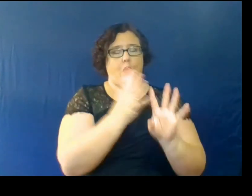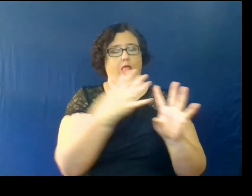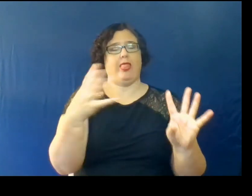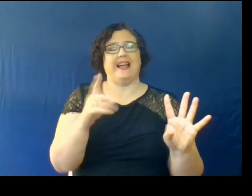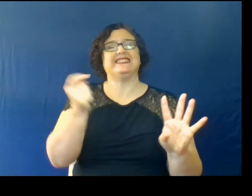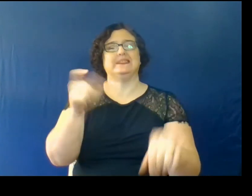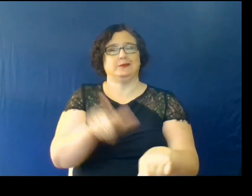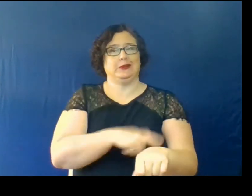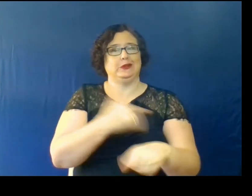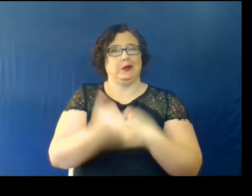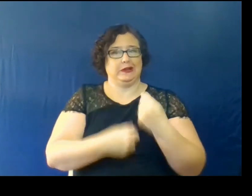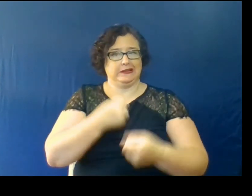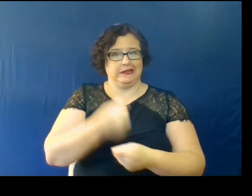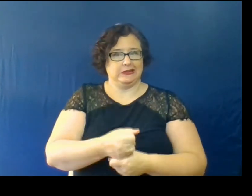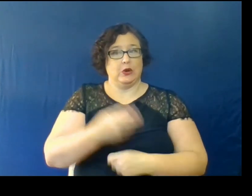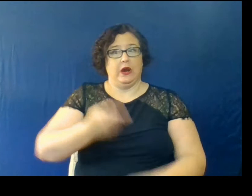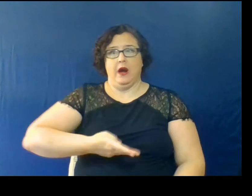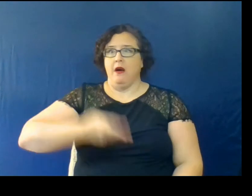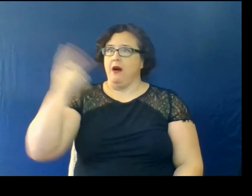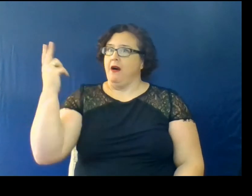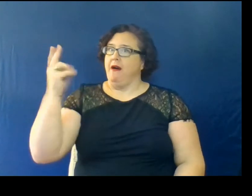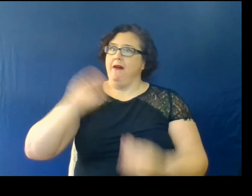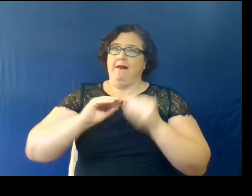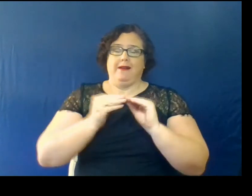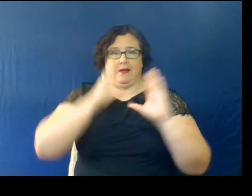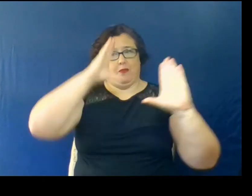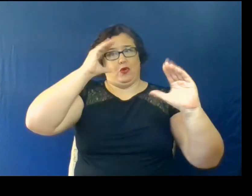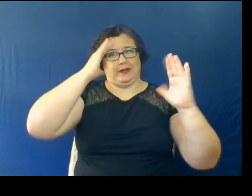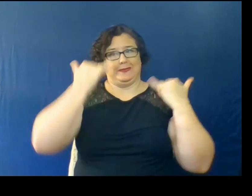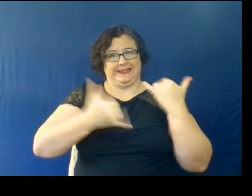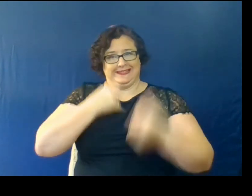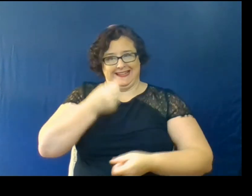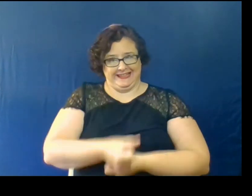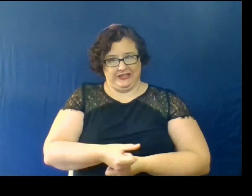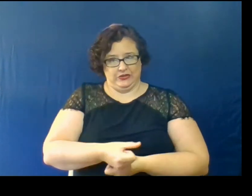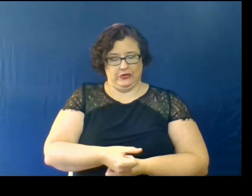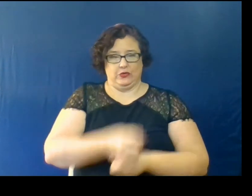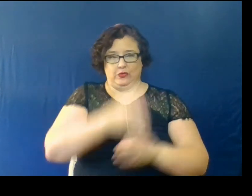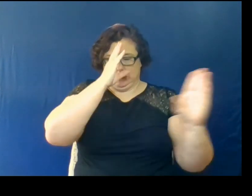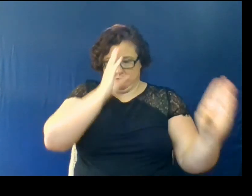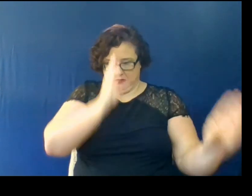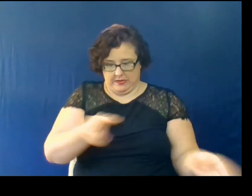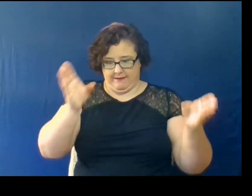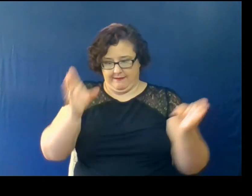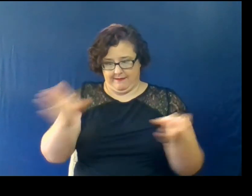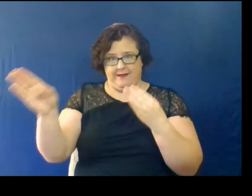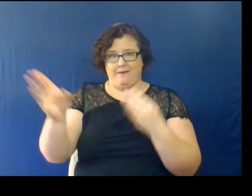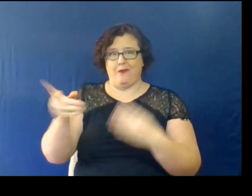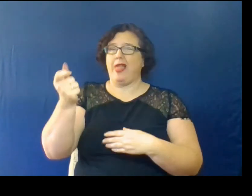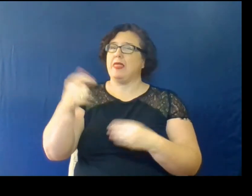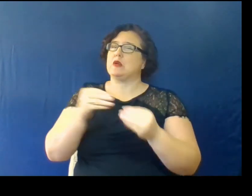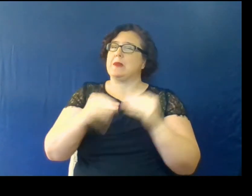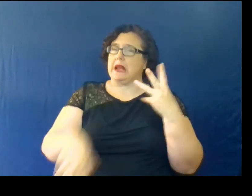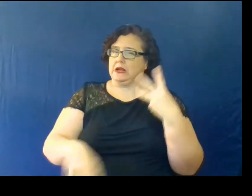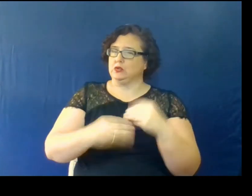There's a really high turnout expectation so just planning for a little extra time is going to be